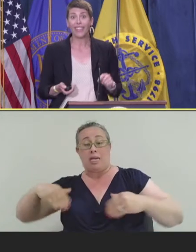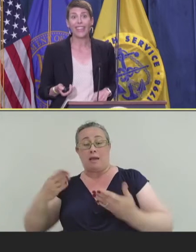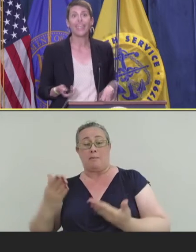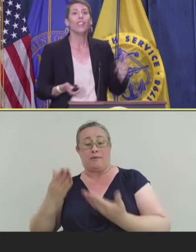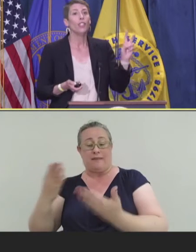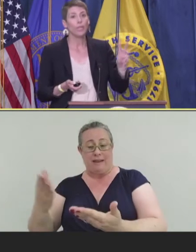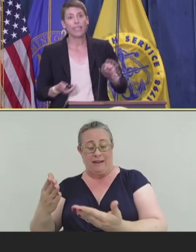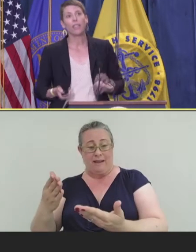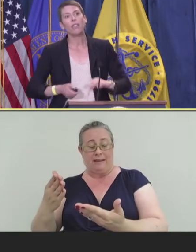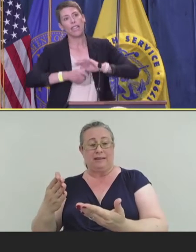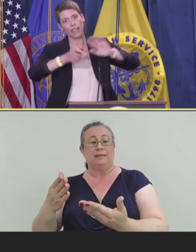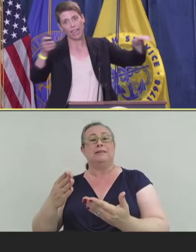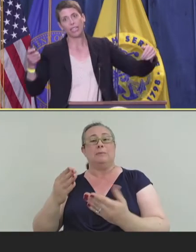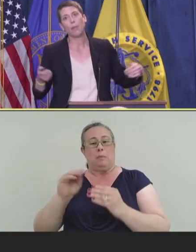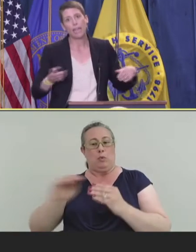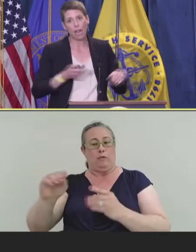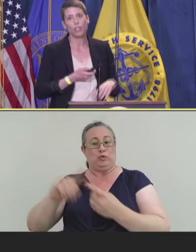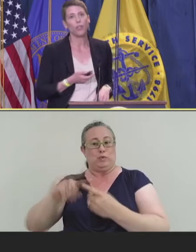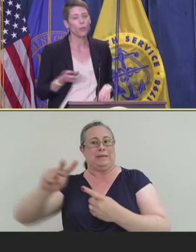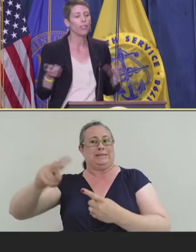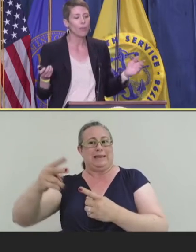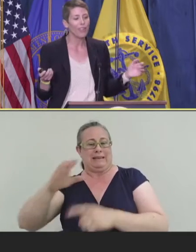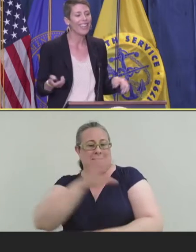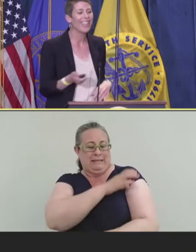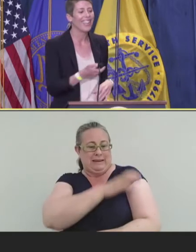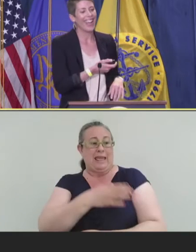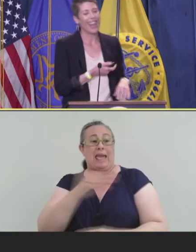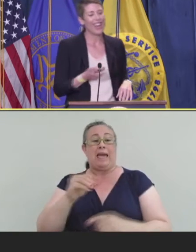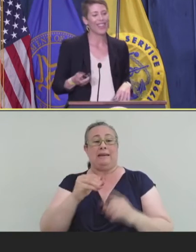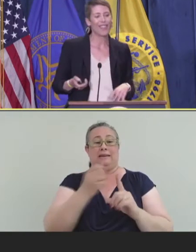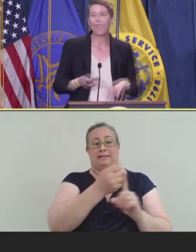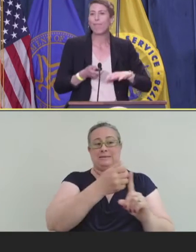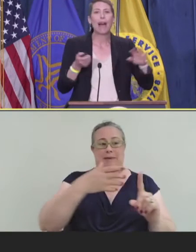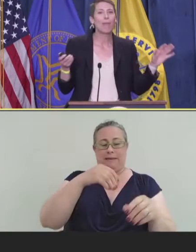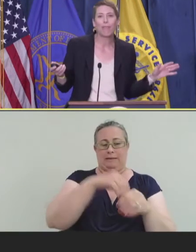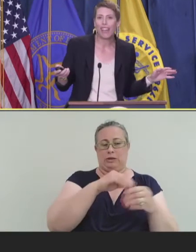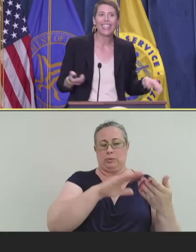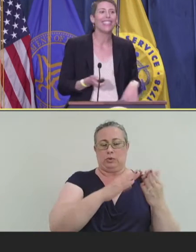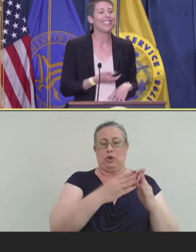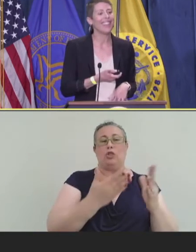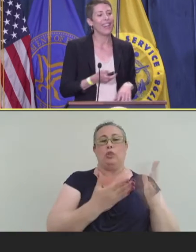clinic to a second clinic. And expand out to the community through pop up events,